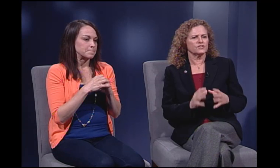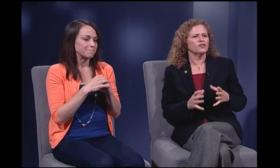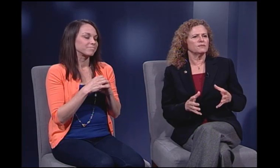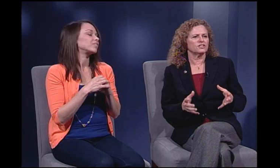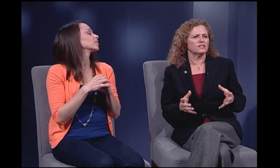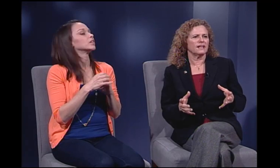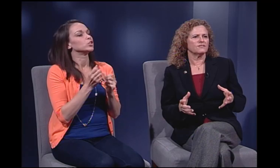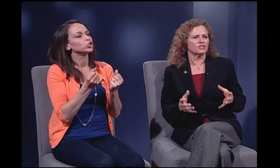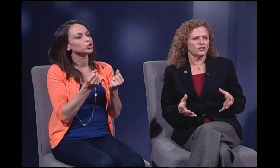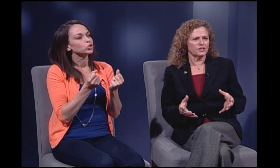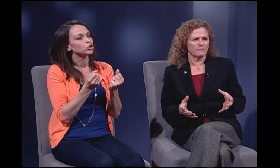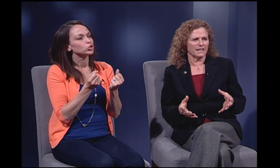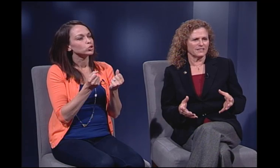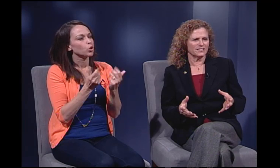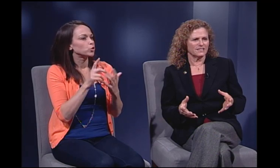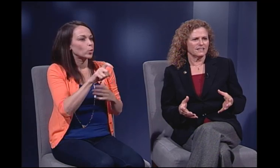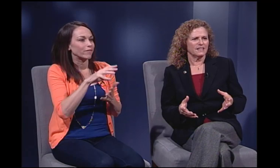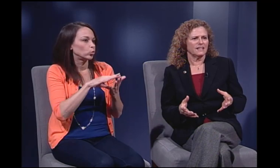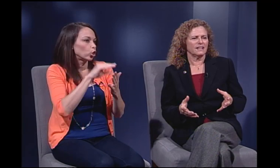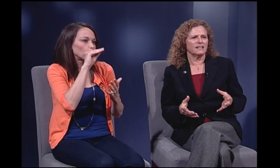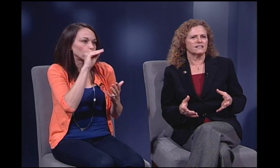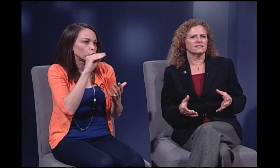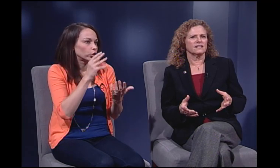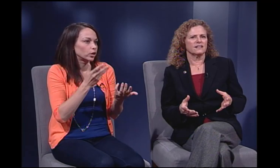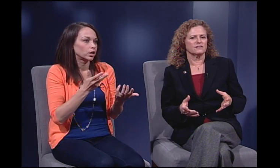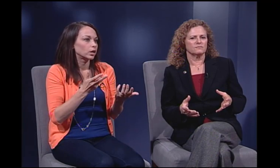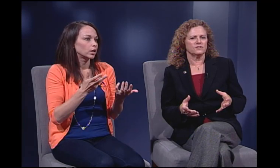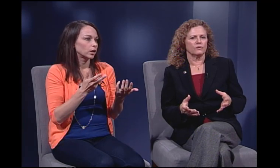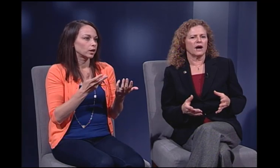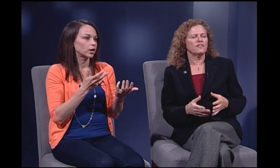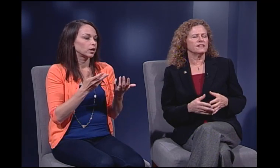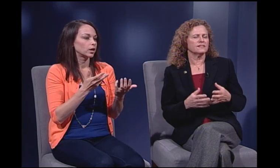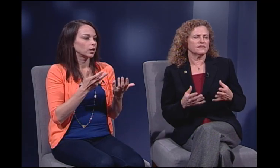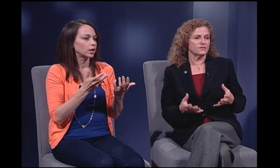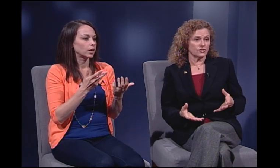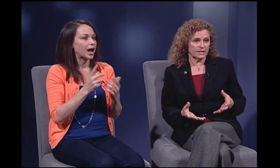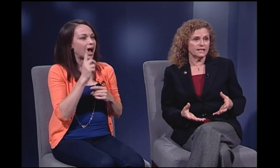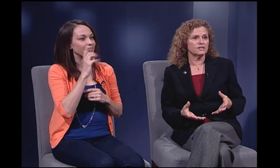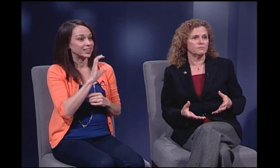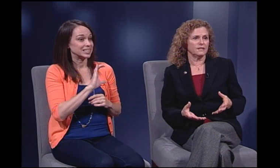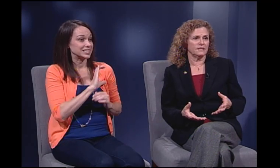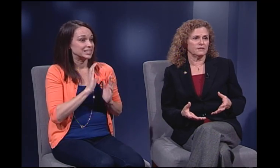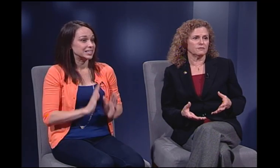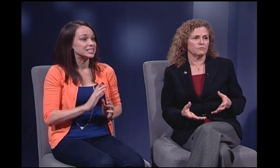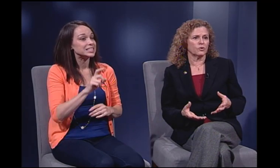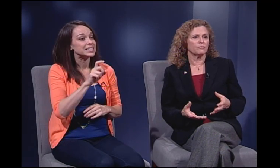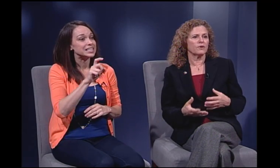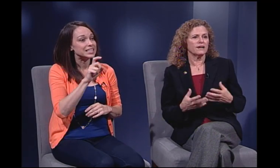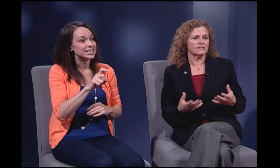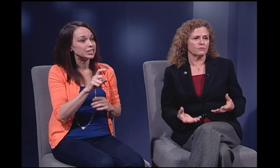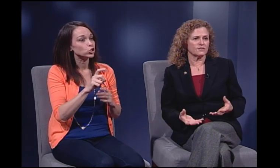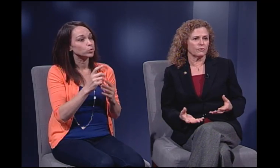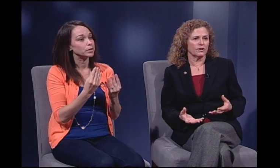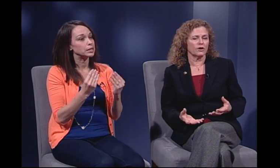so much to have to learn about and I think citizens need to be more apprised of what's going on.